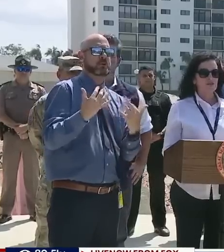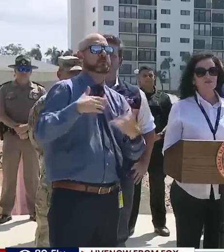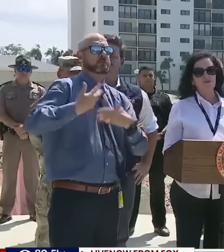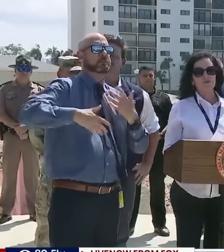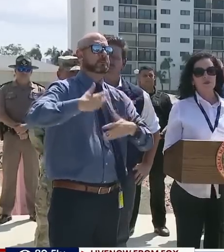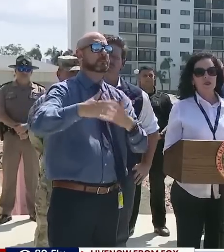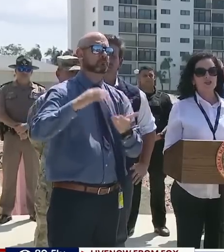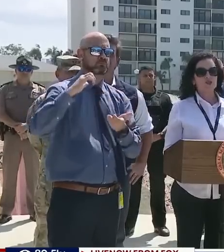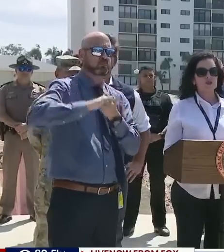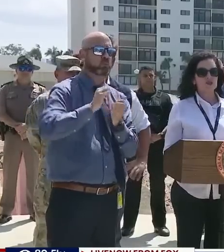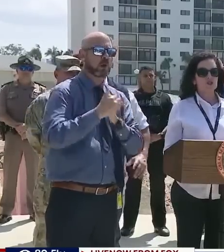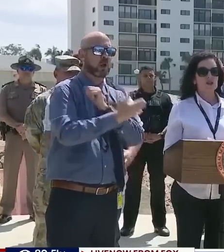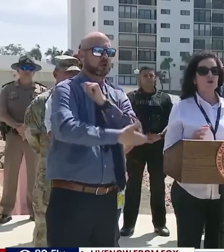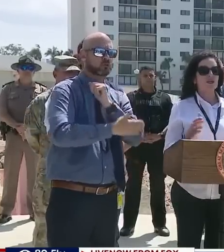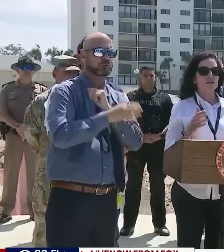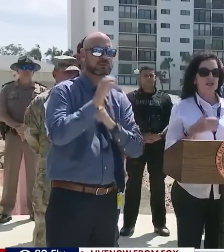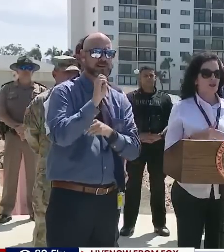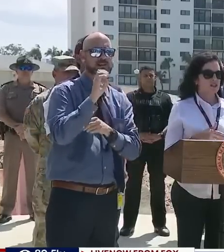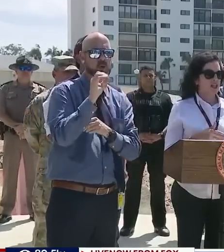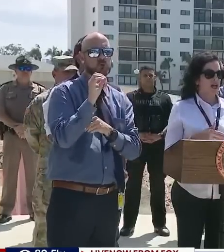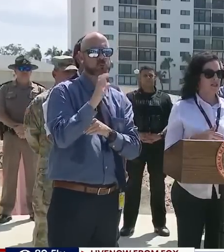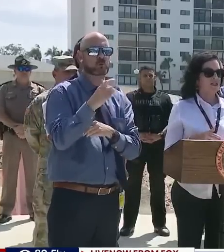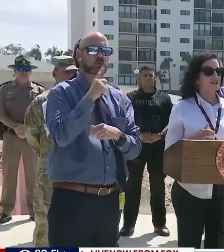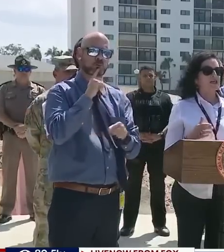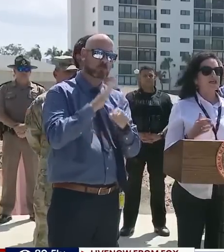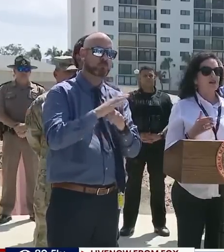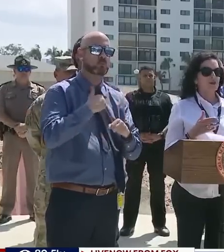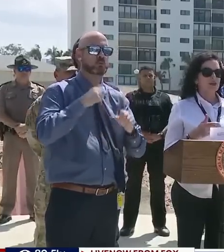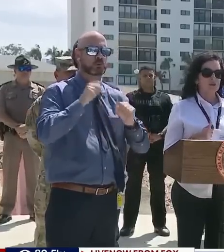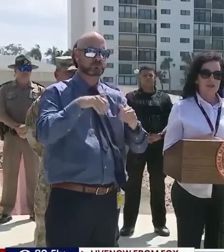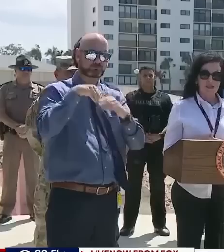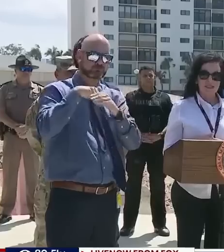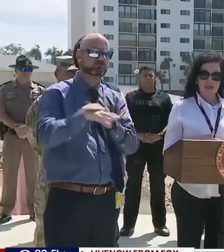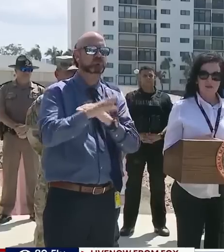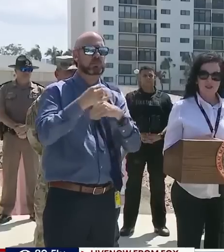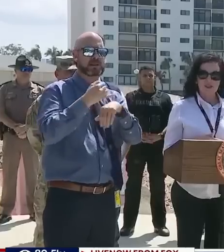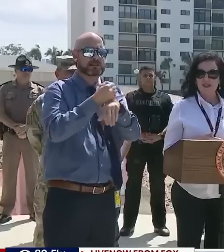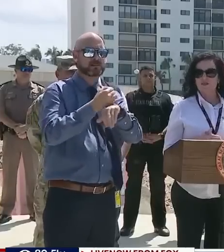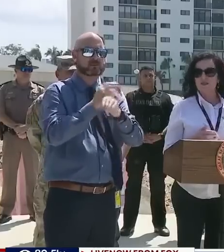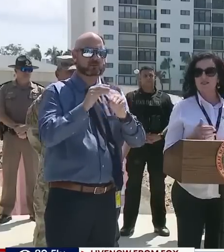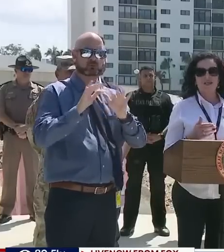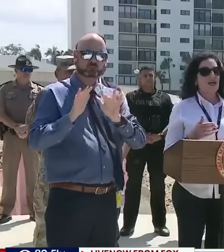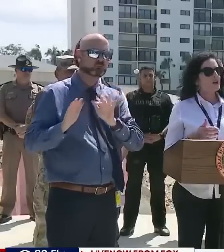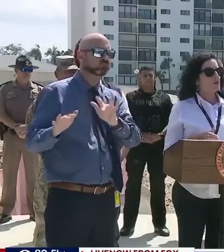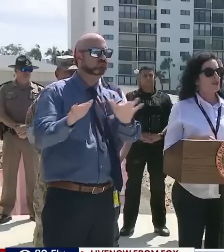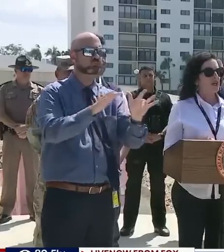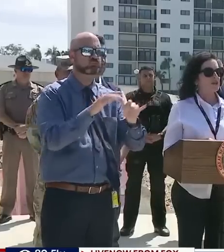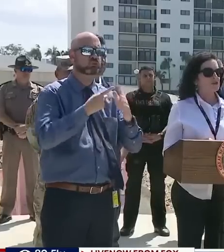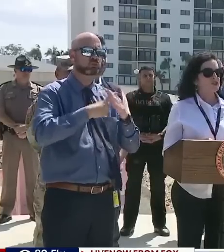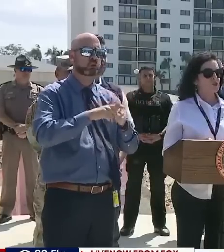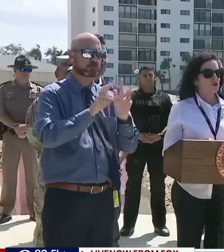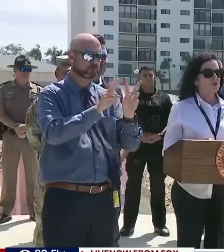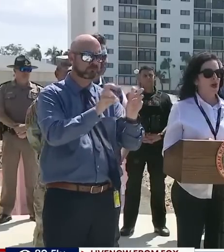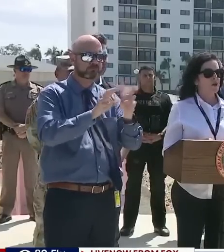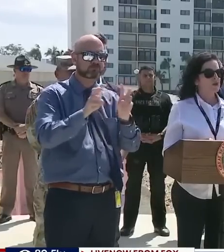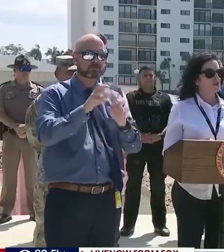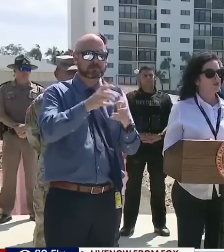flooding. that deter some of our restoration. But we work very closely with the county, uh, EOC To ensure